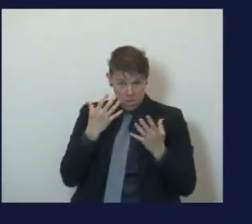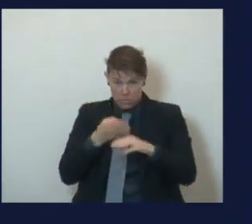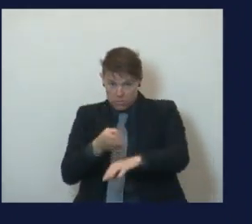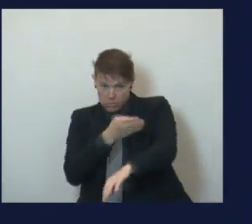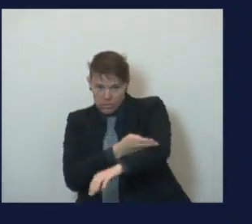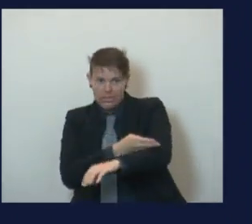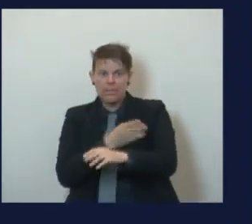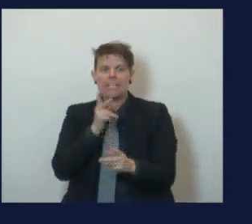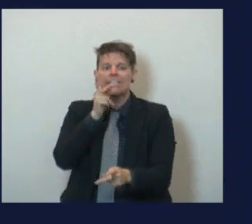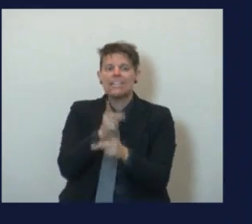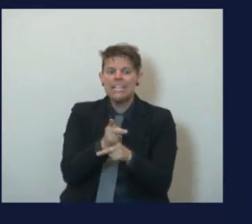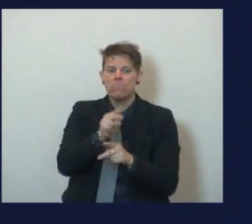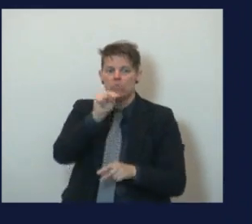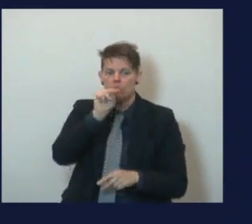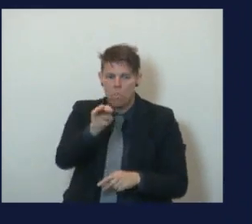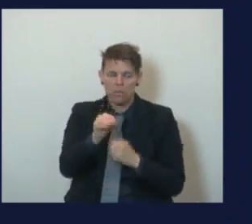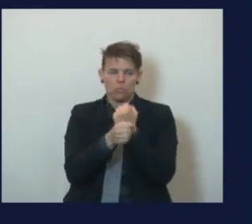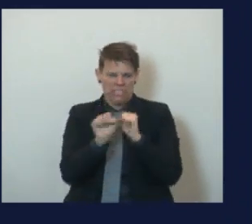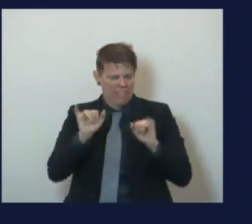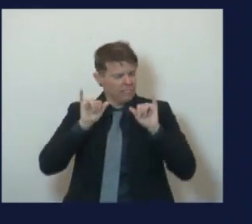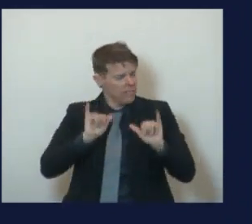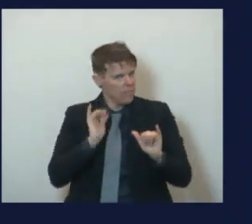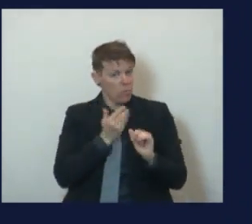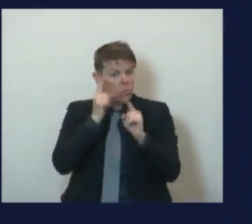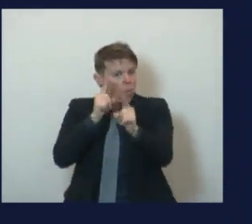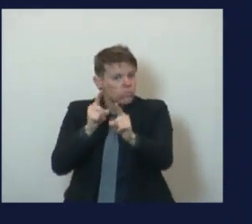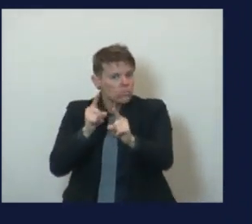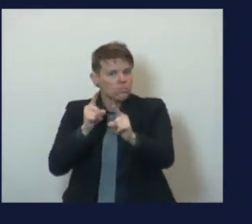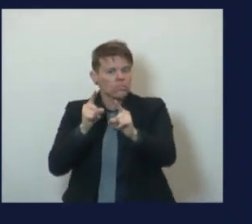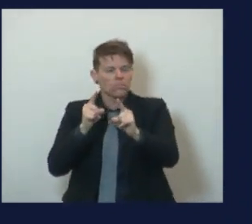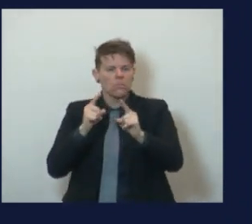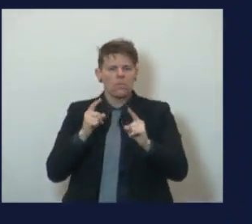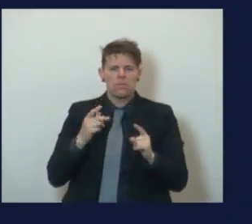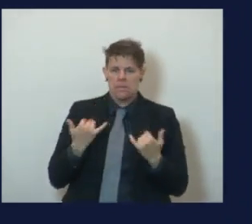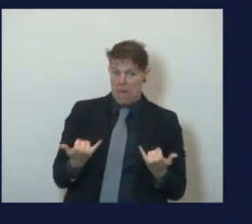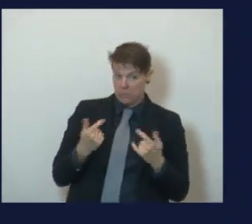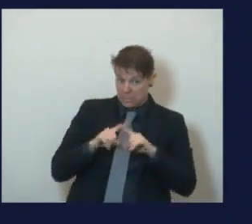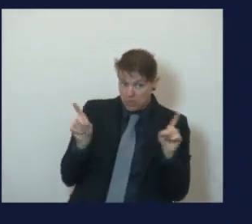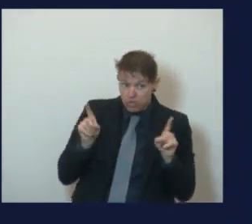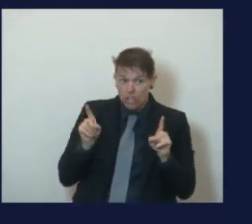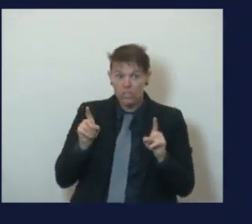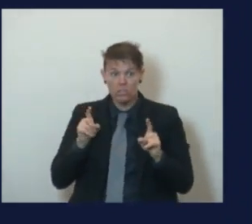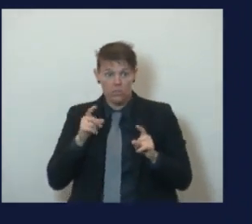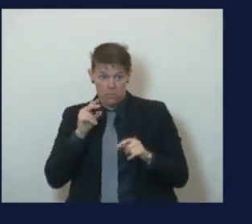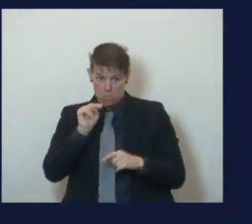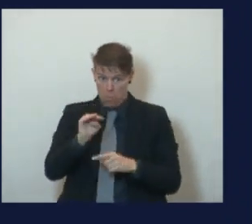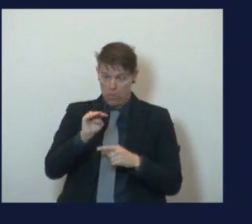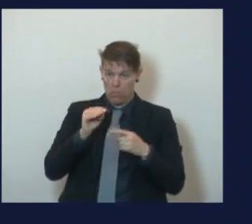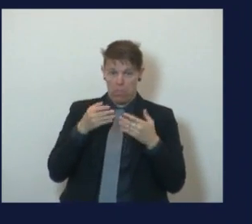DECISIONS BASED ON THAT SCIENTIFIC EVIDENCE, BECAUSE WHAT’S THE GOAL EVERYTHING WE DO HAS TO KEEP NEW MEXICAN SAFE.